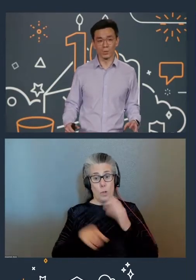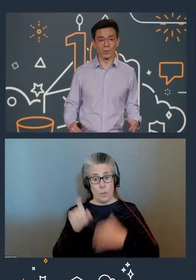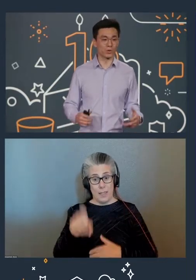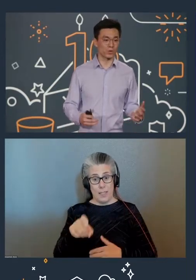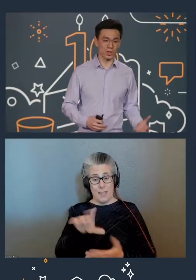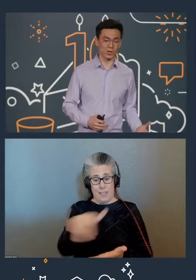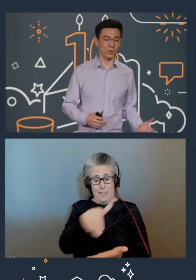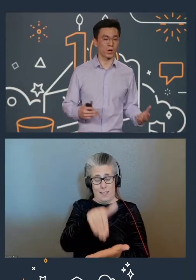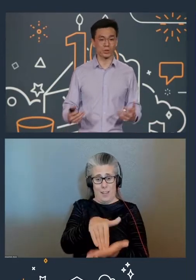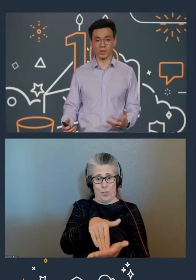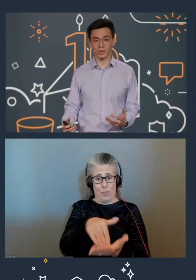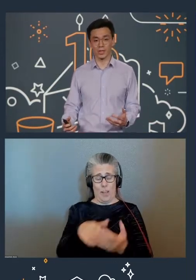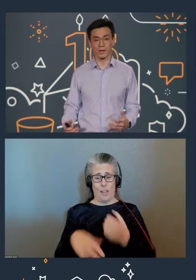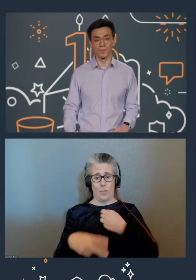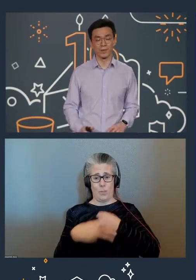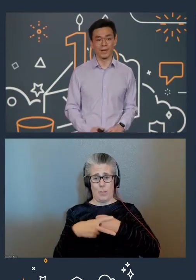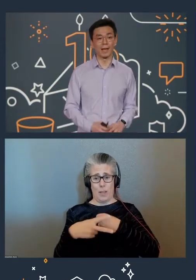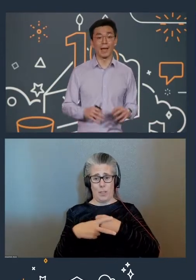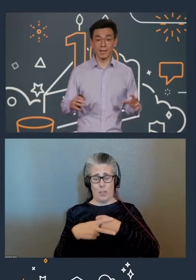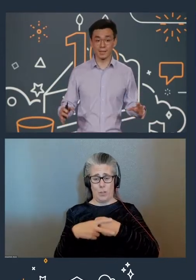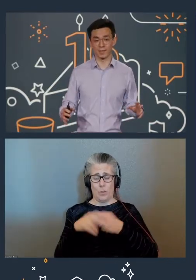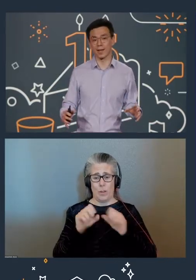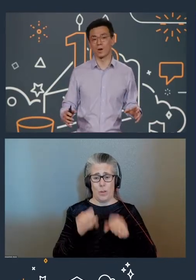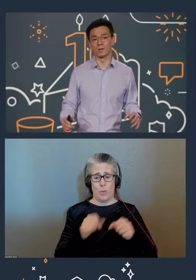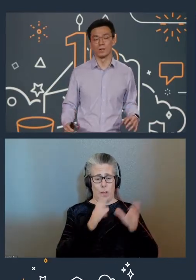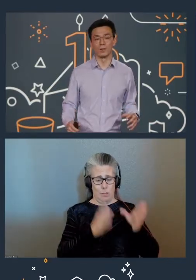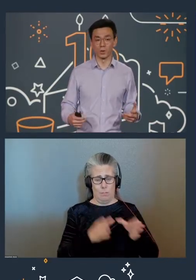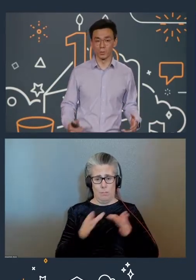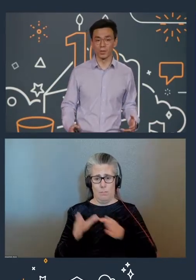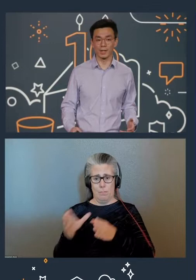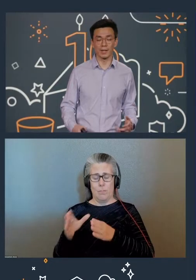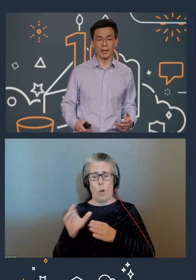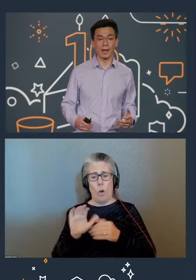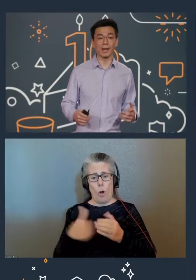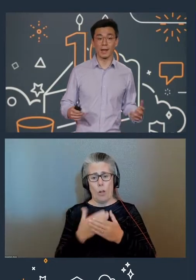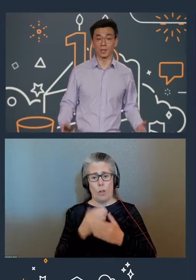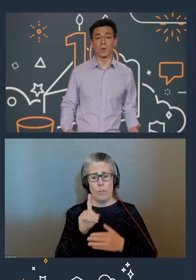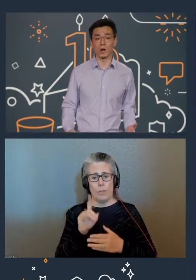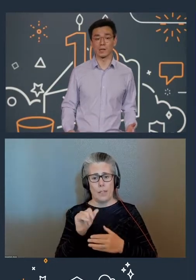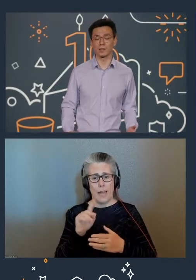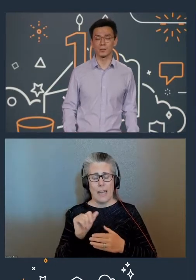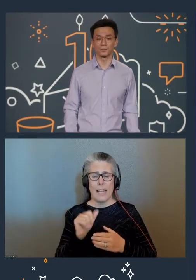whether it's structured or unstructured data at any scale durably and at low cost.